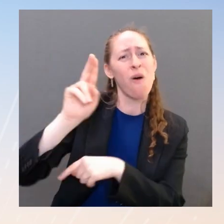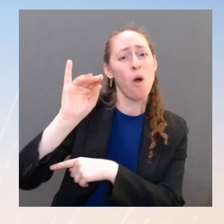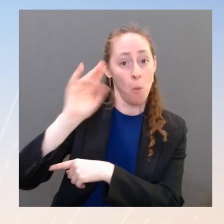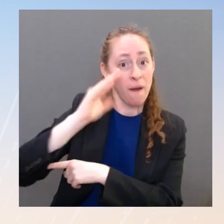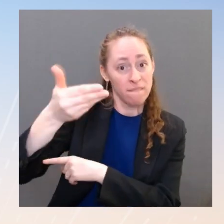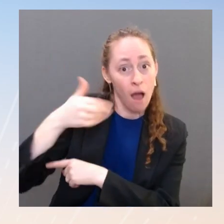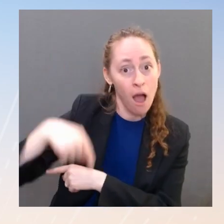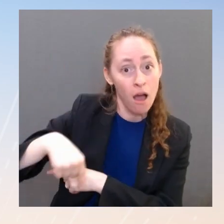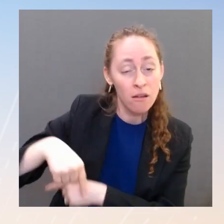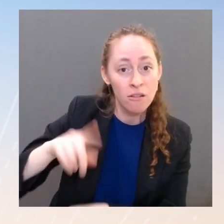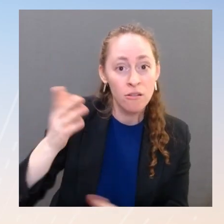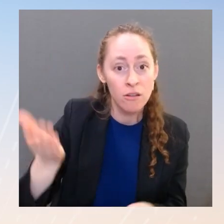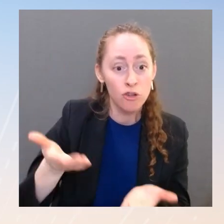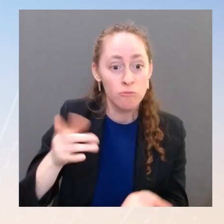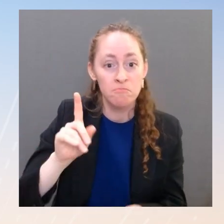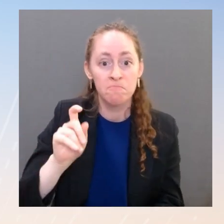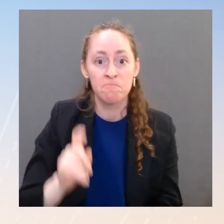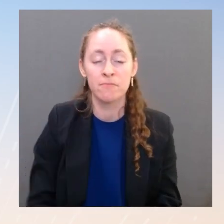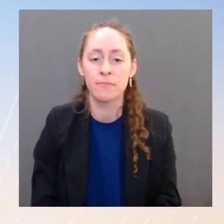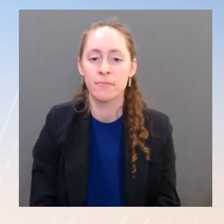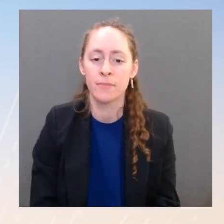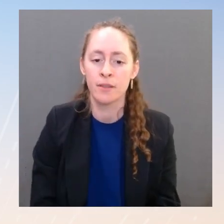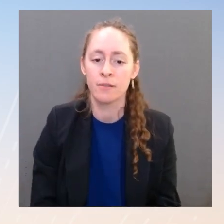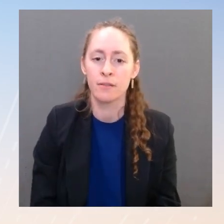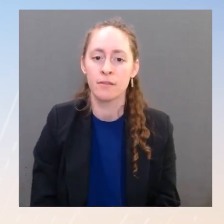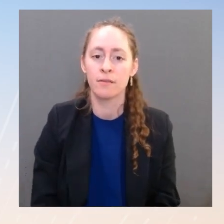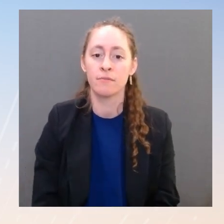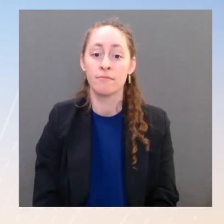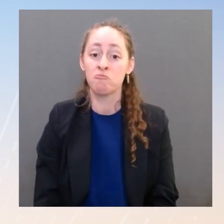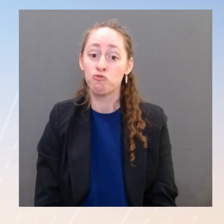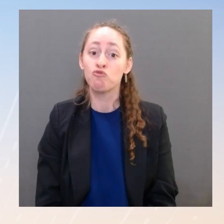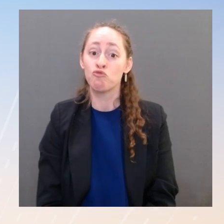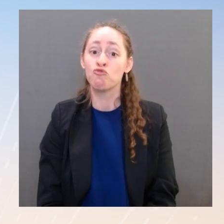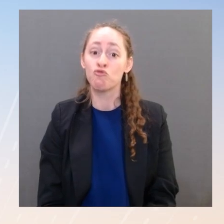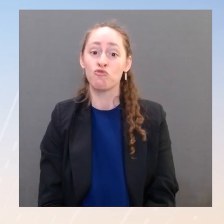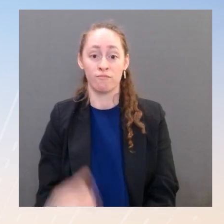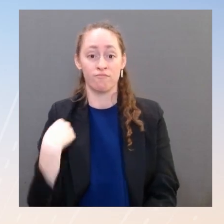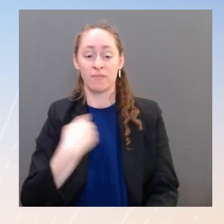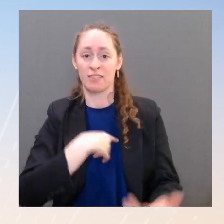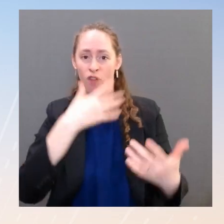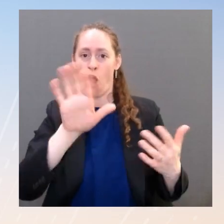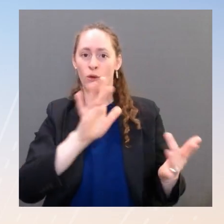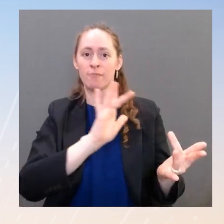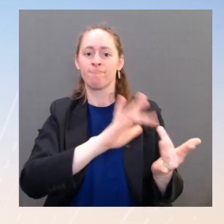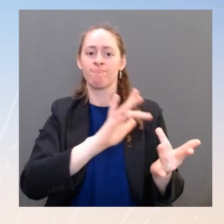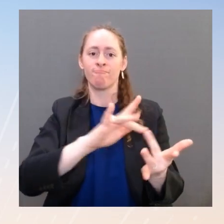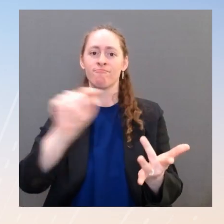in part -- in large part because the President has been -- long been an advocate of collective bargaining rights